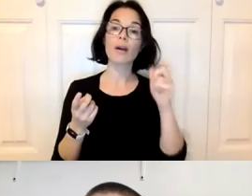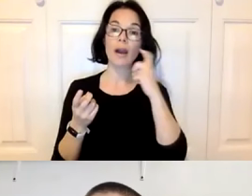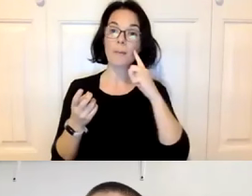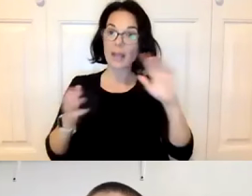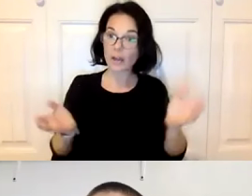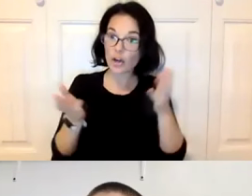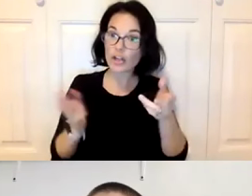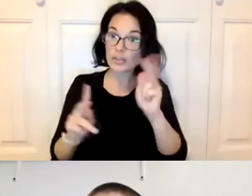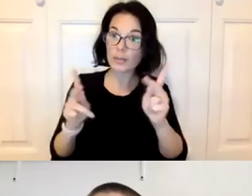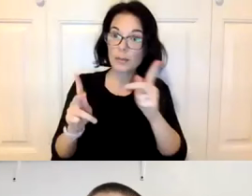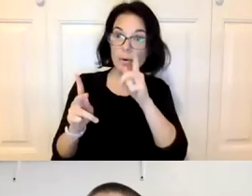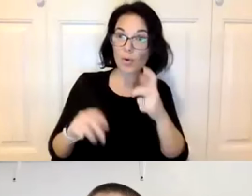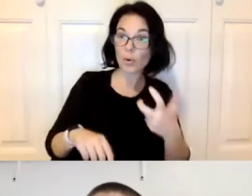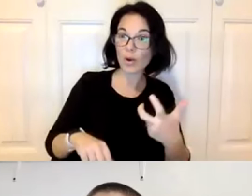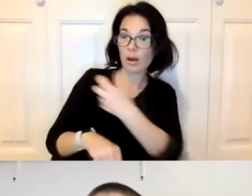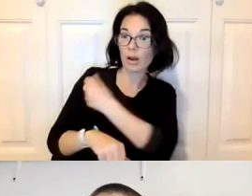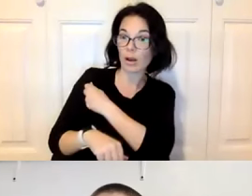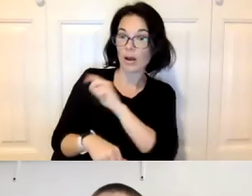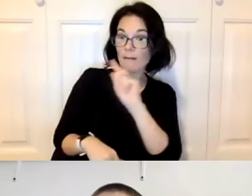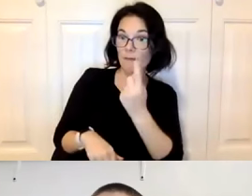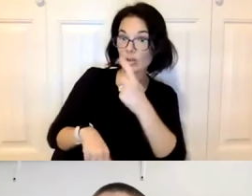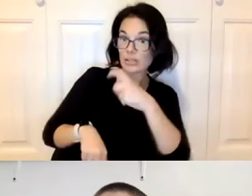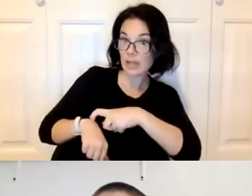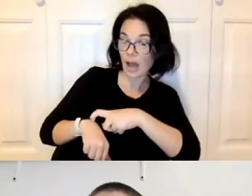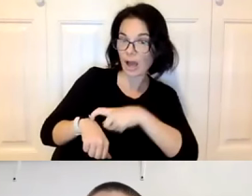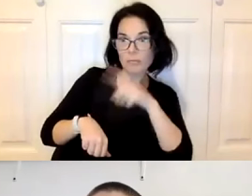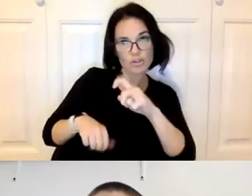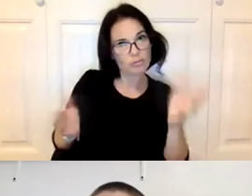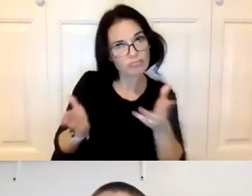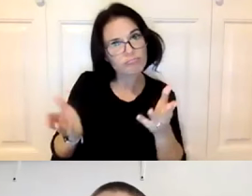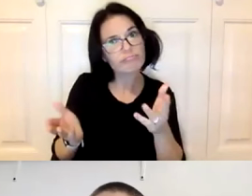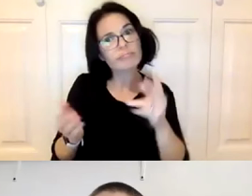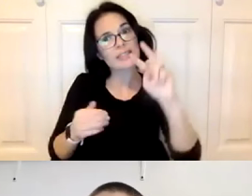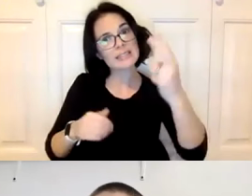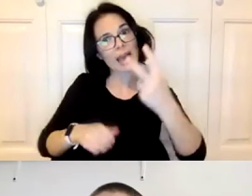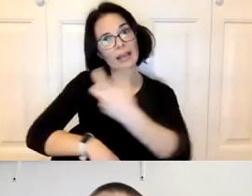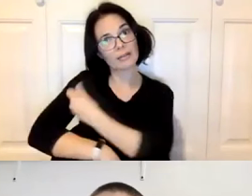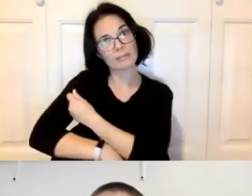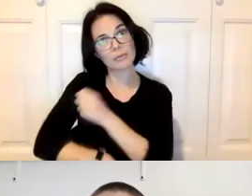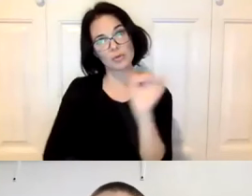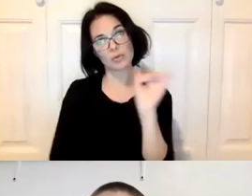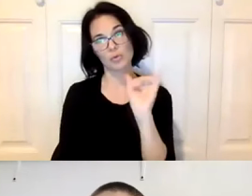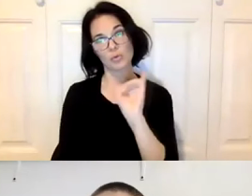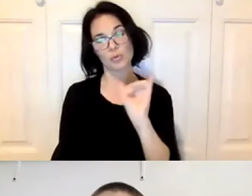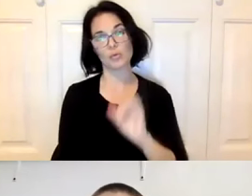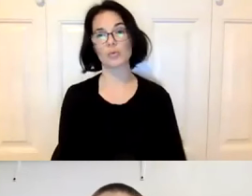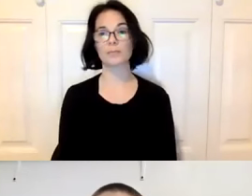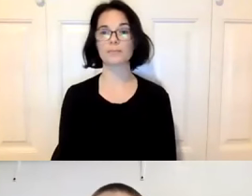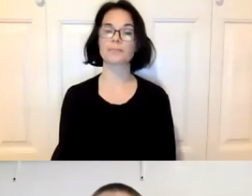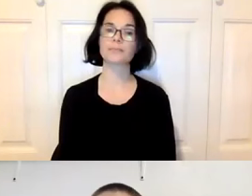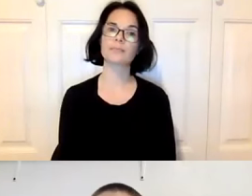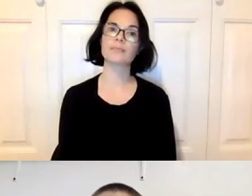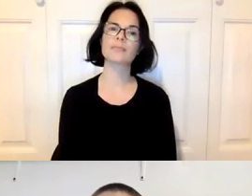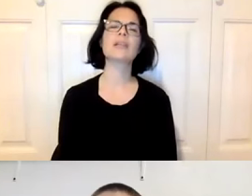to get their second dose. There is some talk here and there about whether the second dose